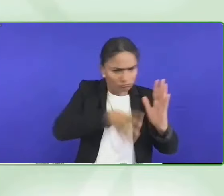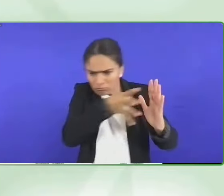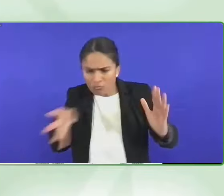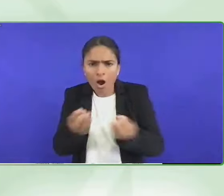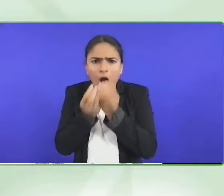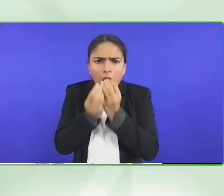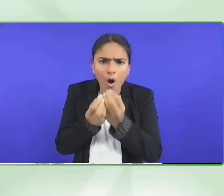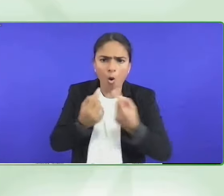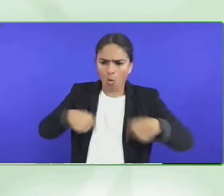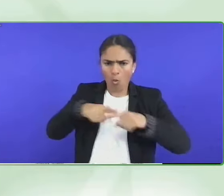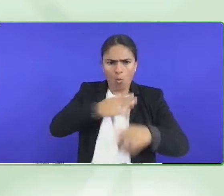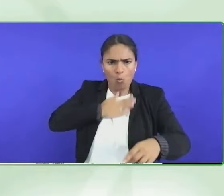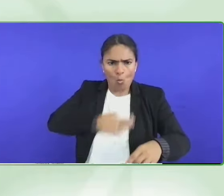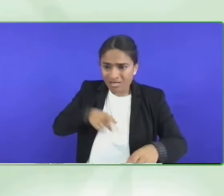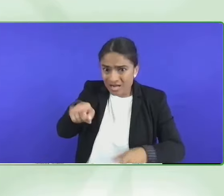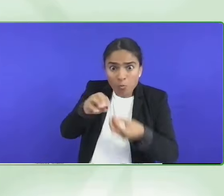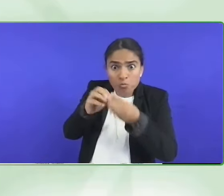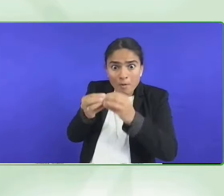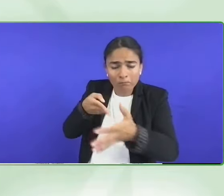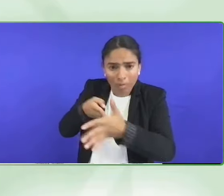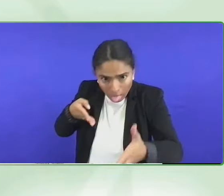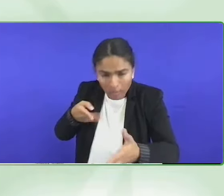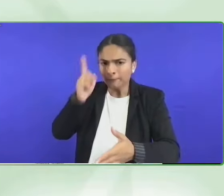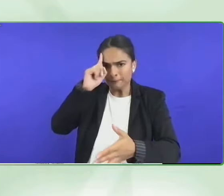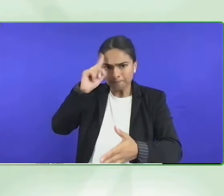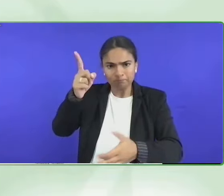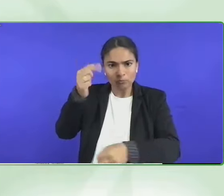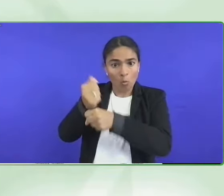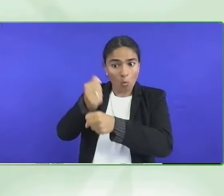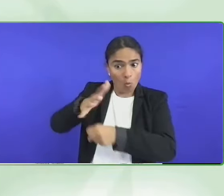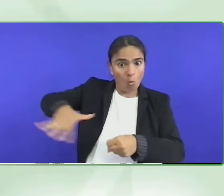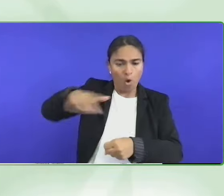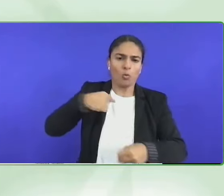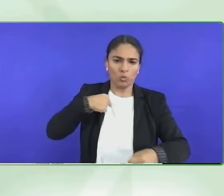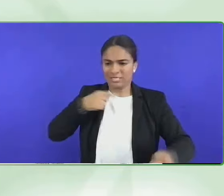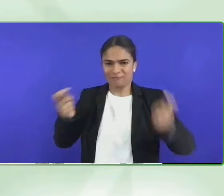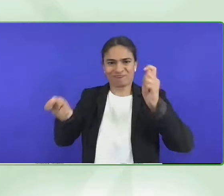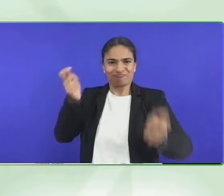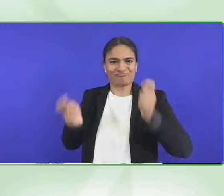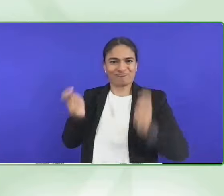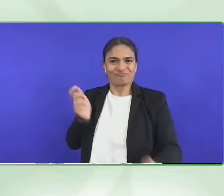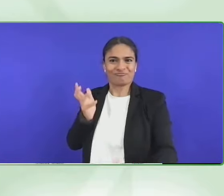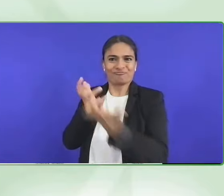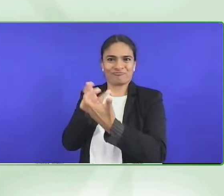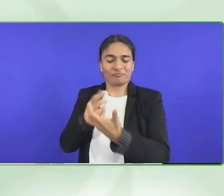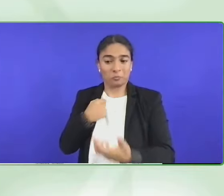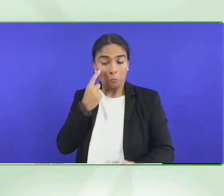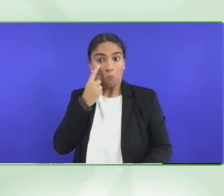12% of the population is self-employed and that is a synonym of entrepreneurship.